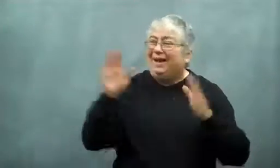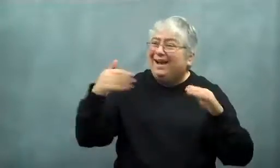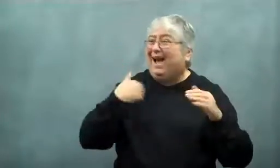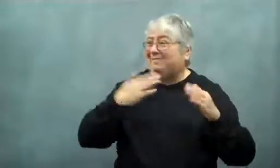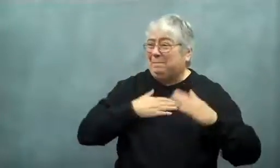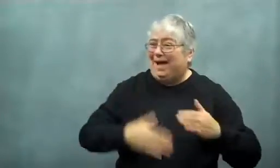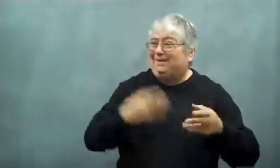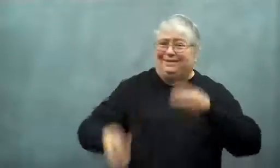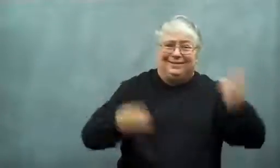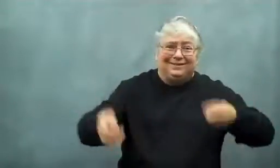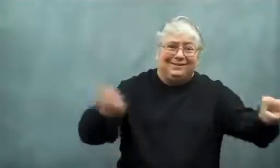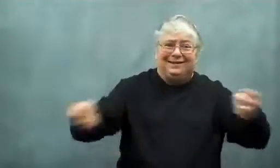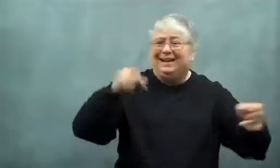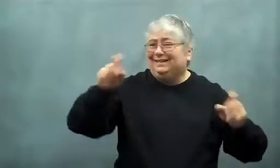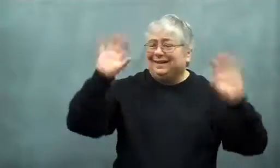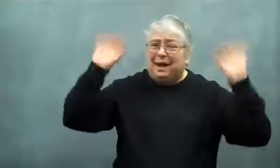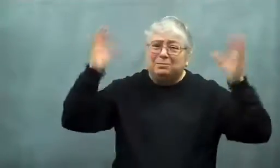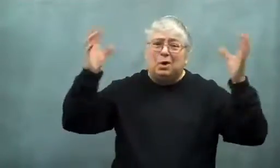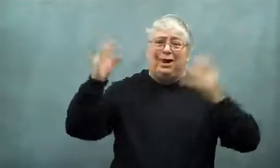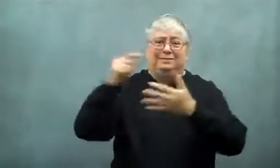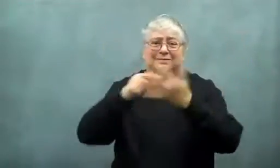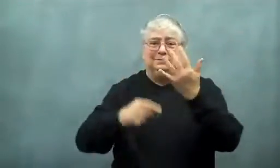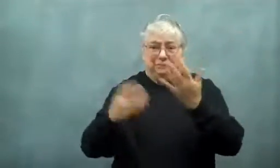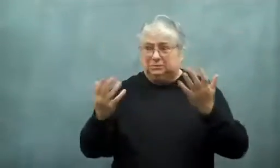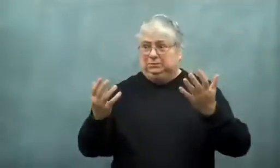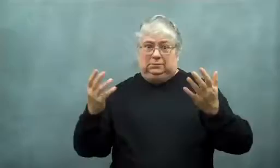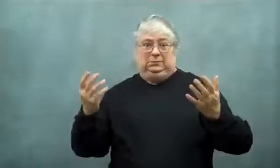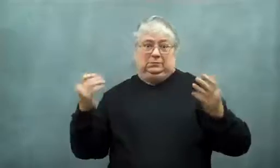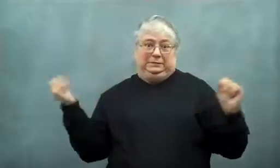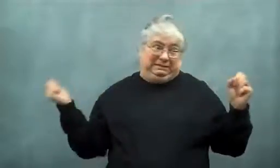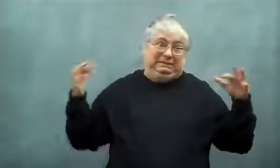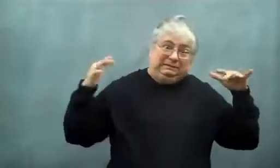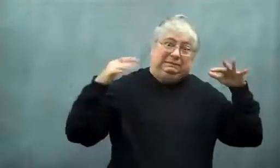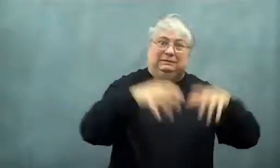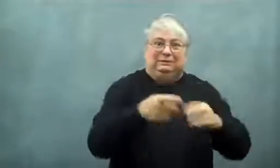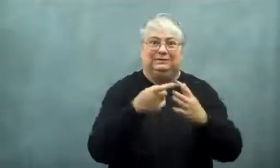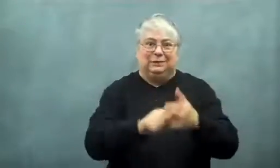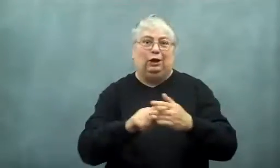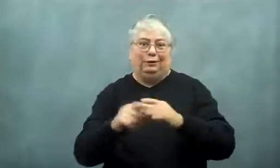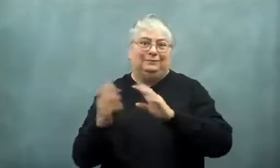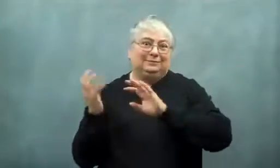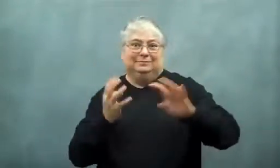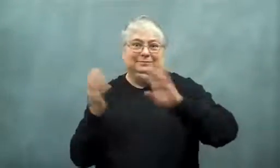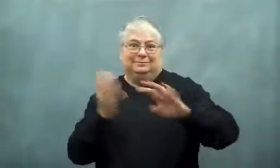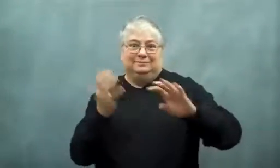saying there were bodies and ambulances were needed.